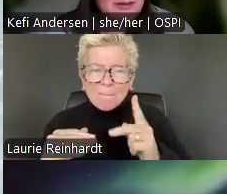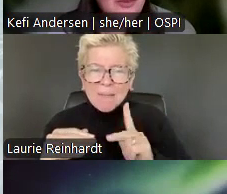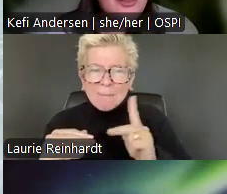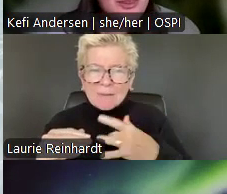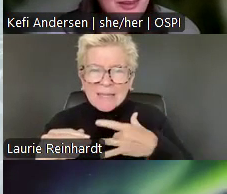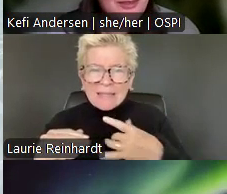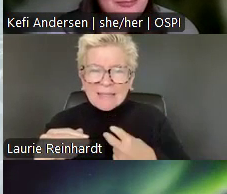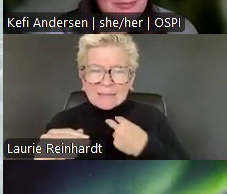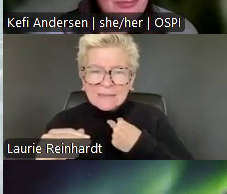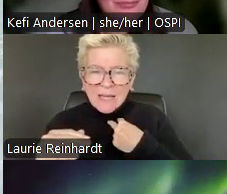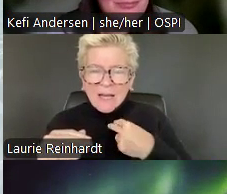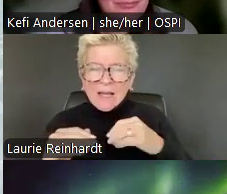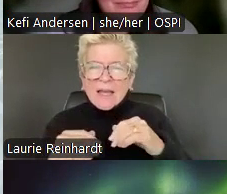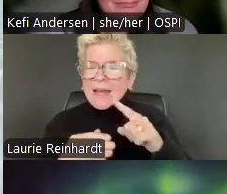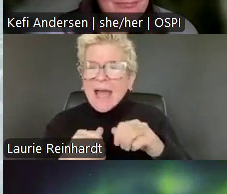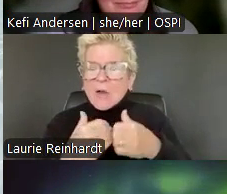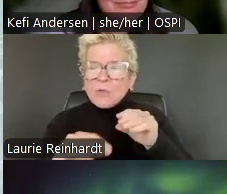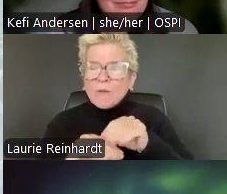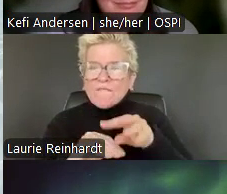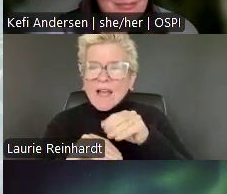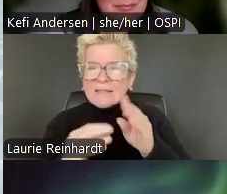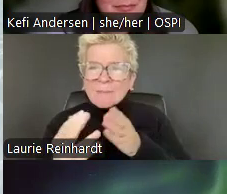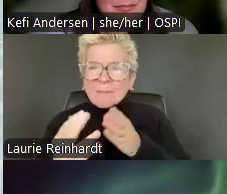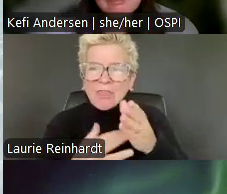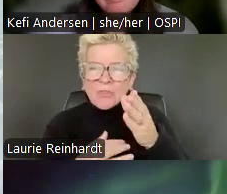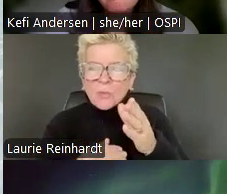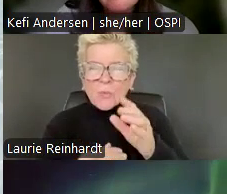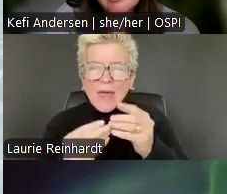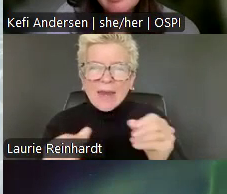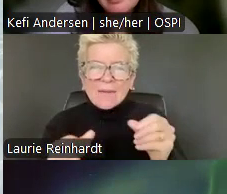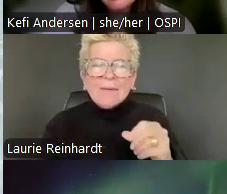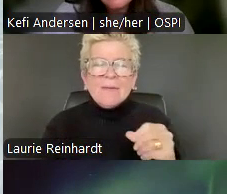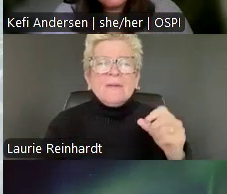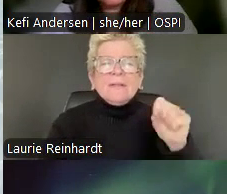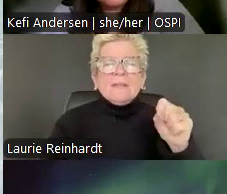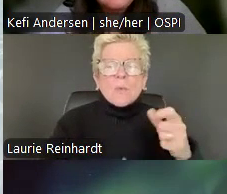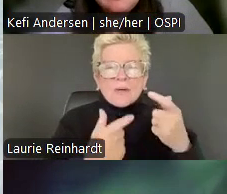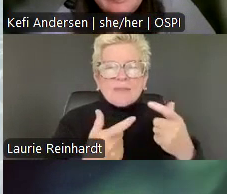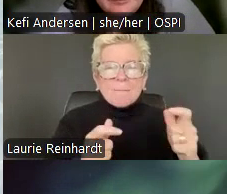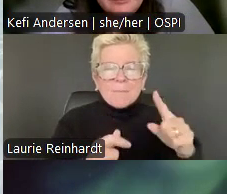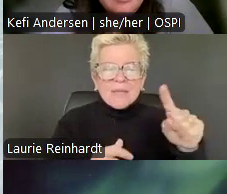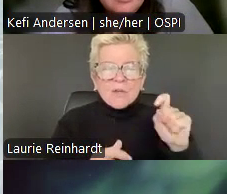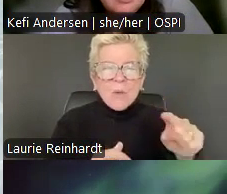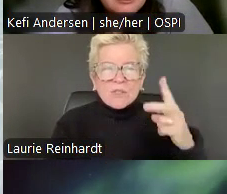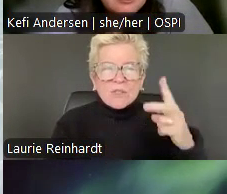you usually give them yeah so usually one of the big questions that I get is in regard to